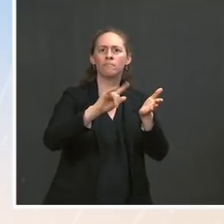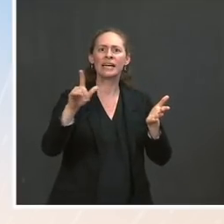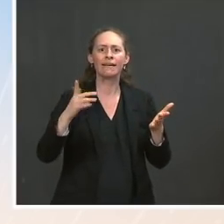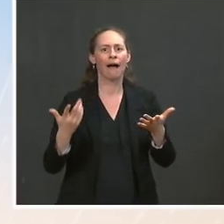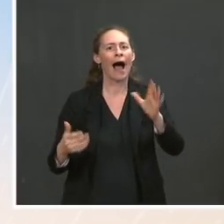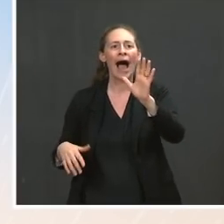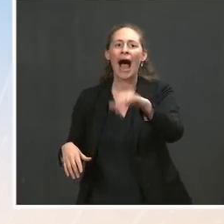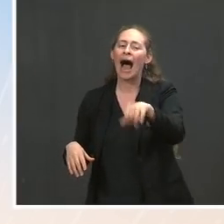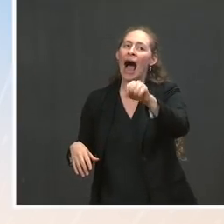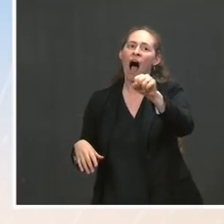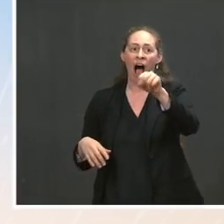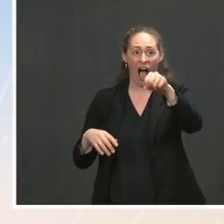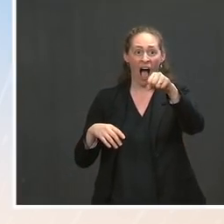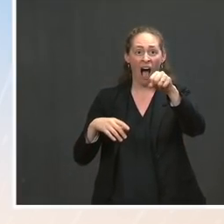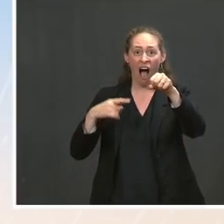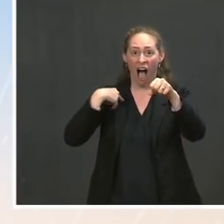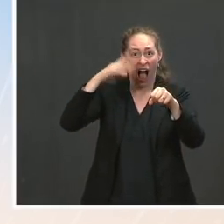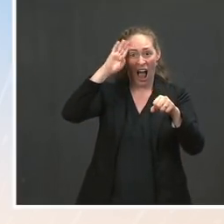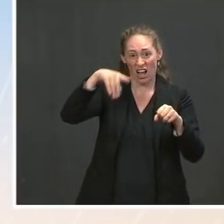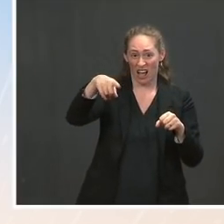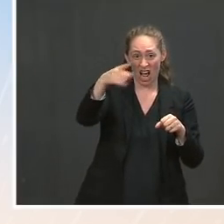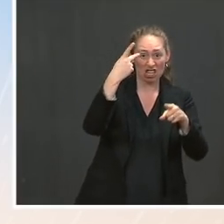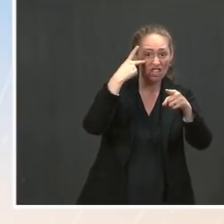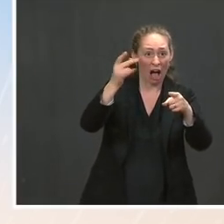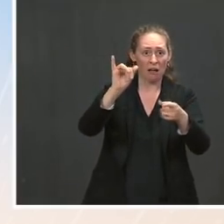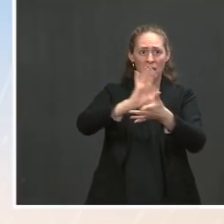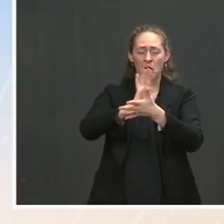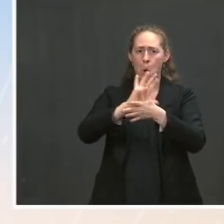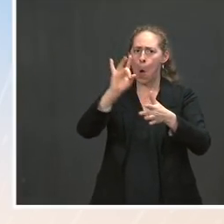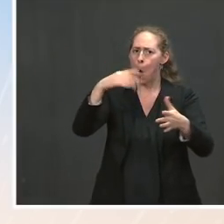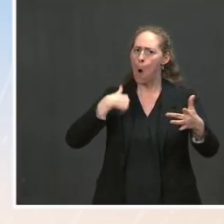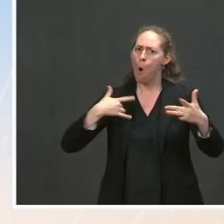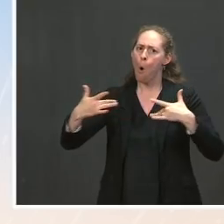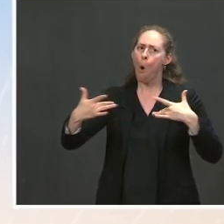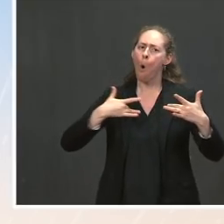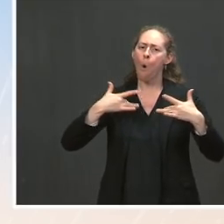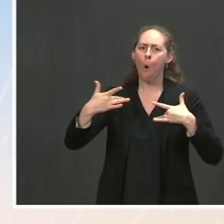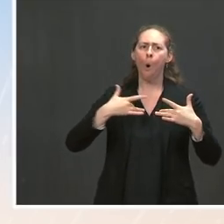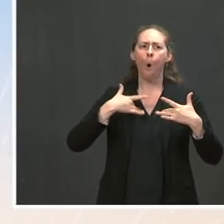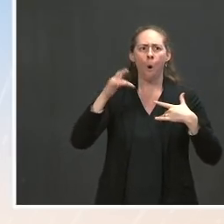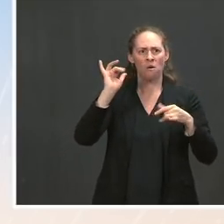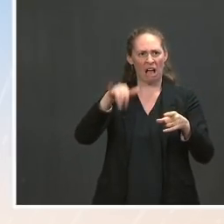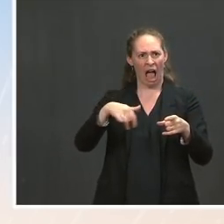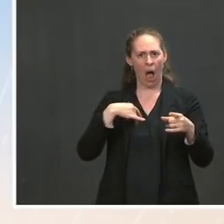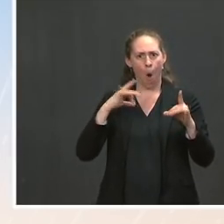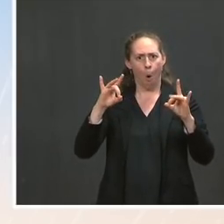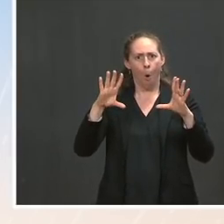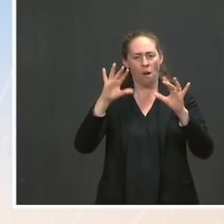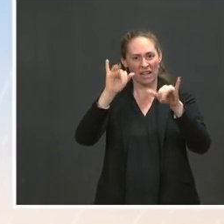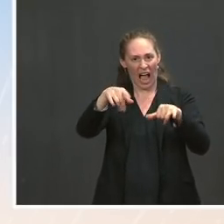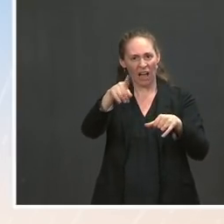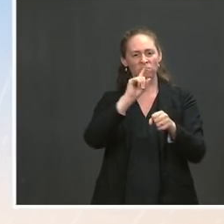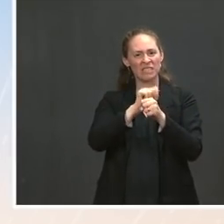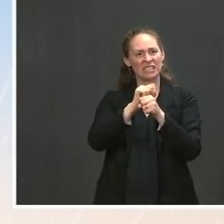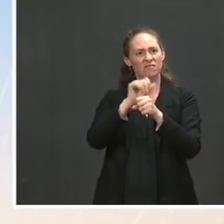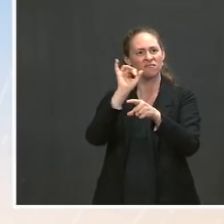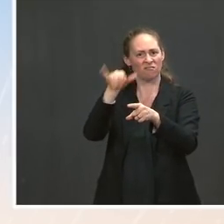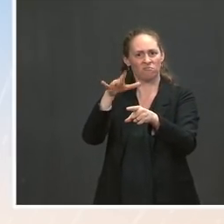would have been deeply concerned by the actions that were taken by law enforcement to arrest her,